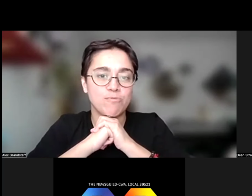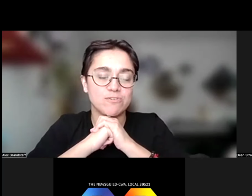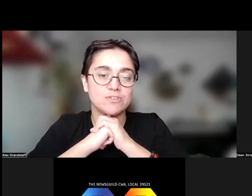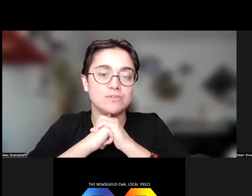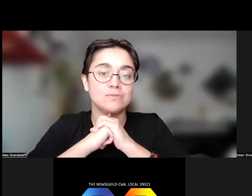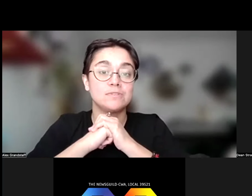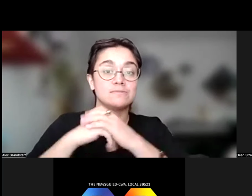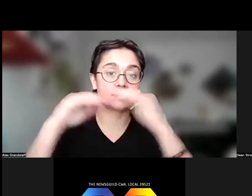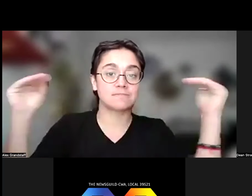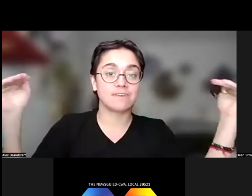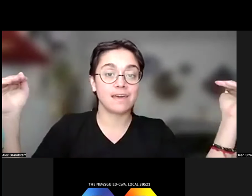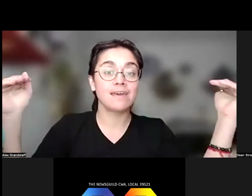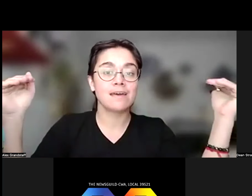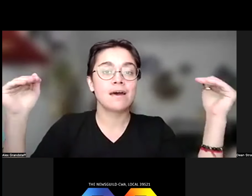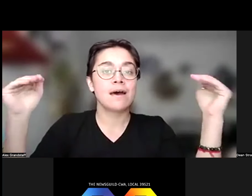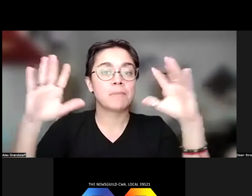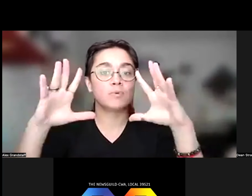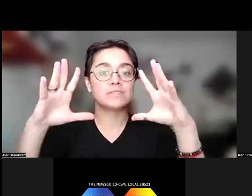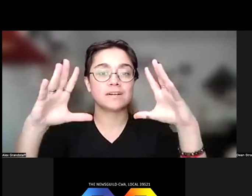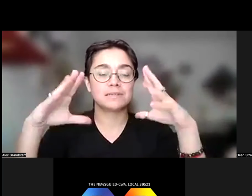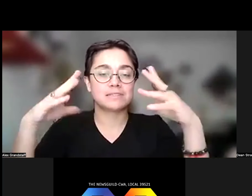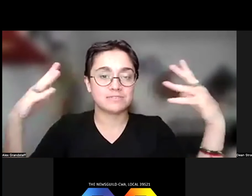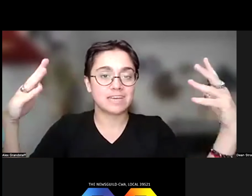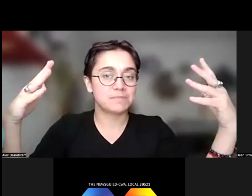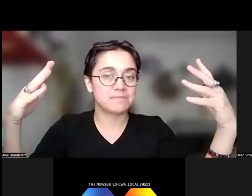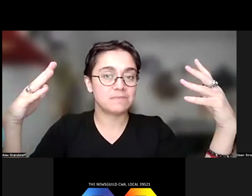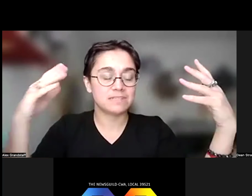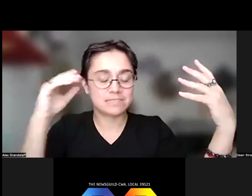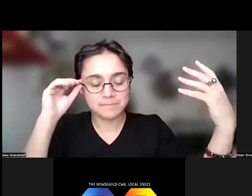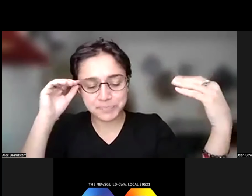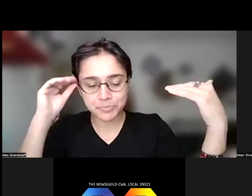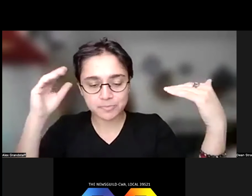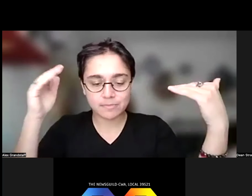standpoint. I believe, right now, it can be very helpful